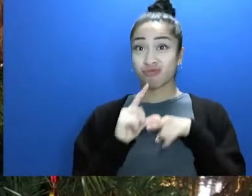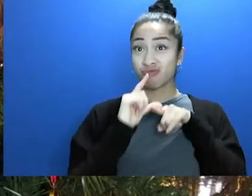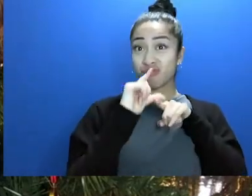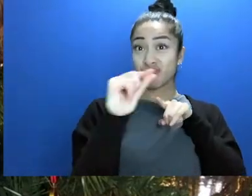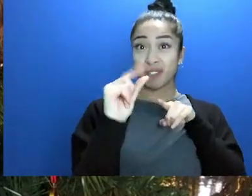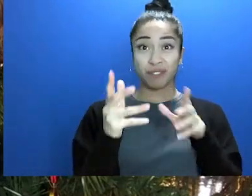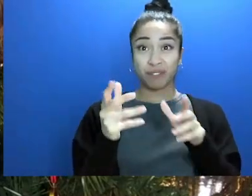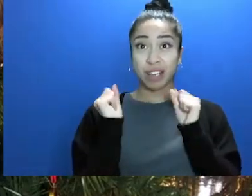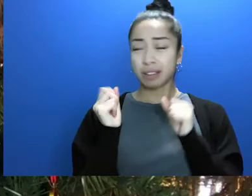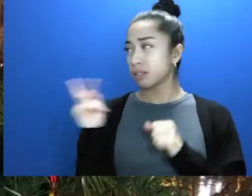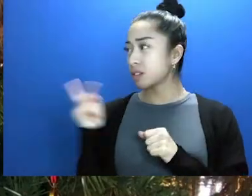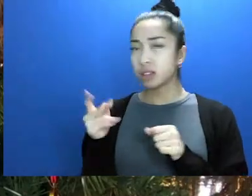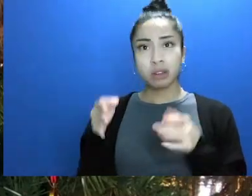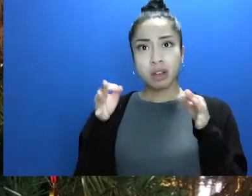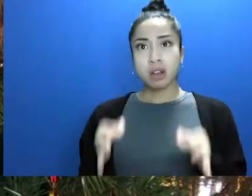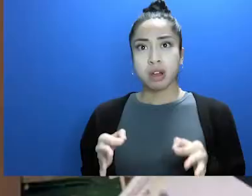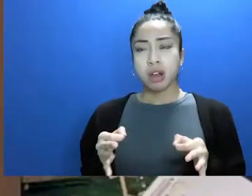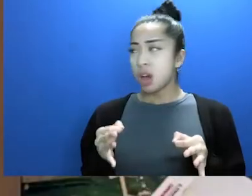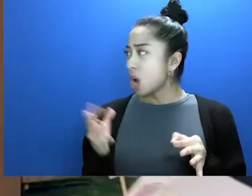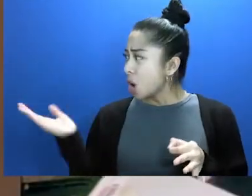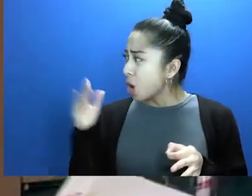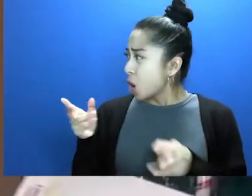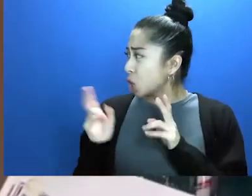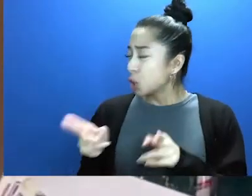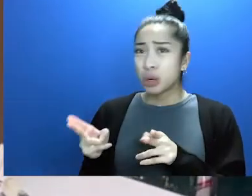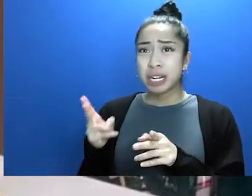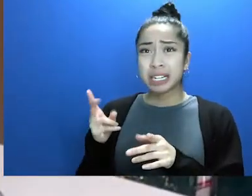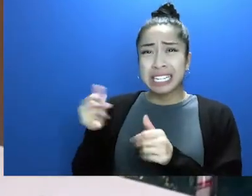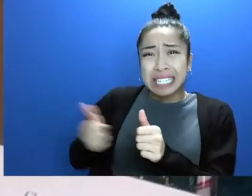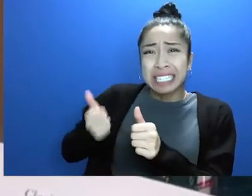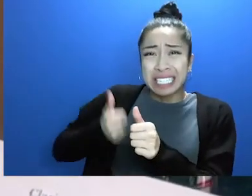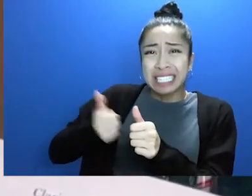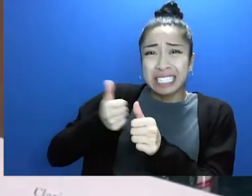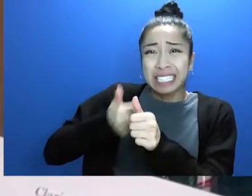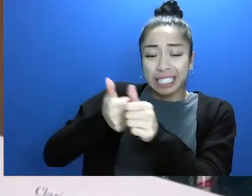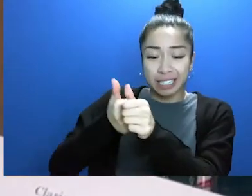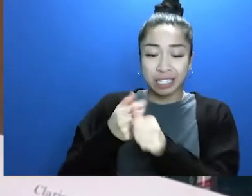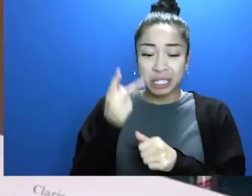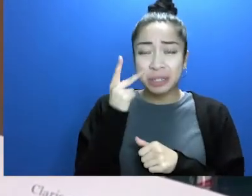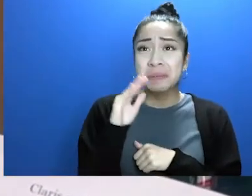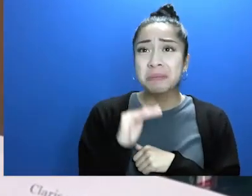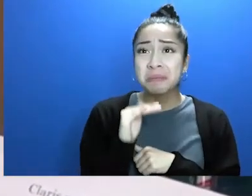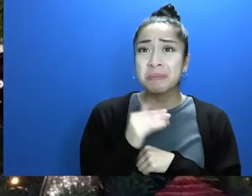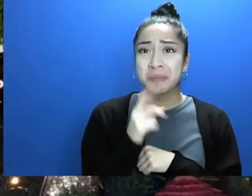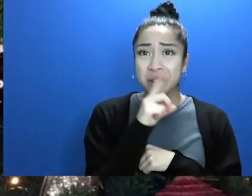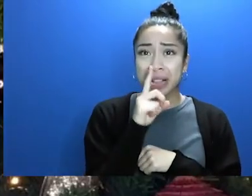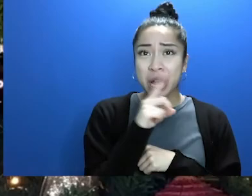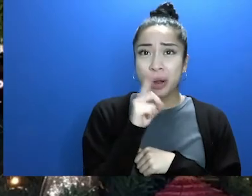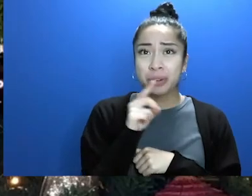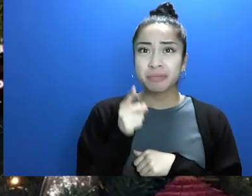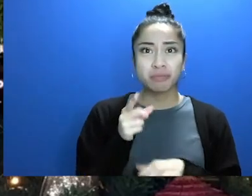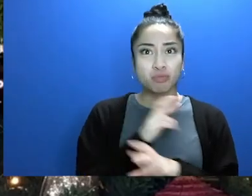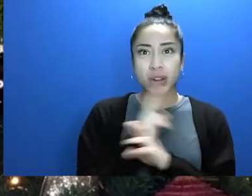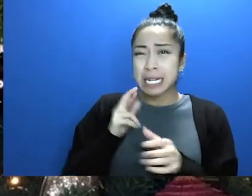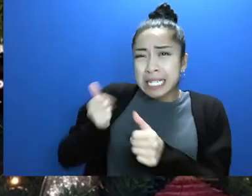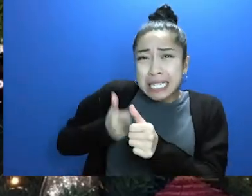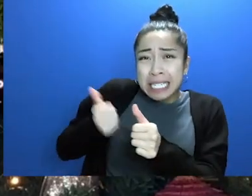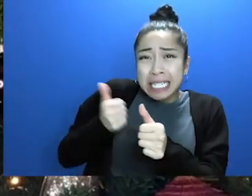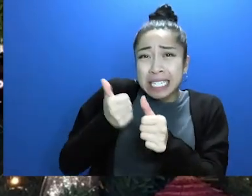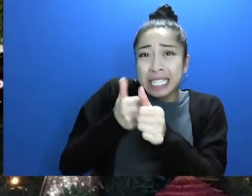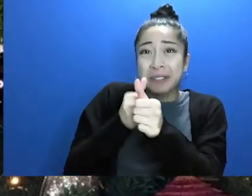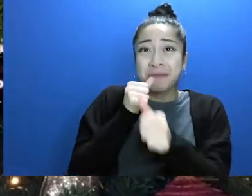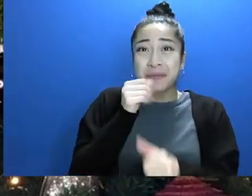very nerve-wracking look at them oh there she is little clariss she's chasing after the lady oh